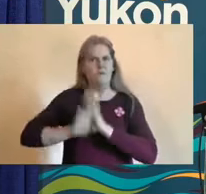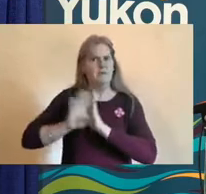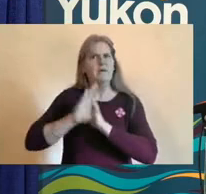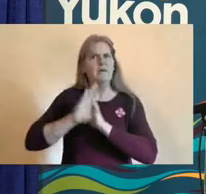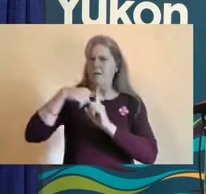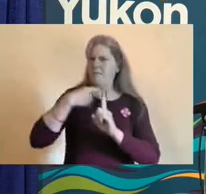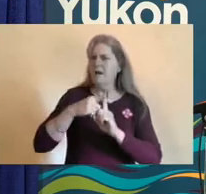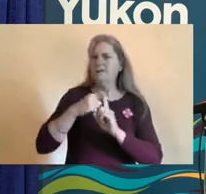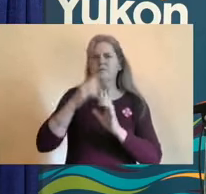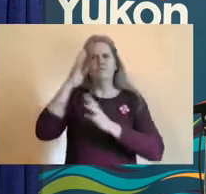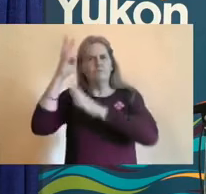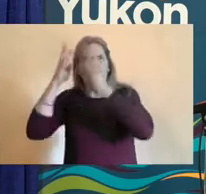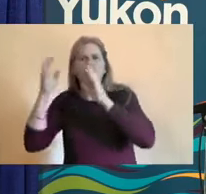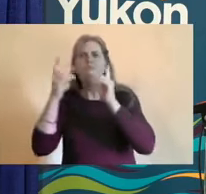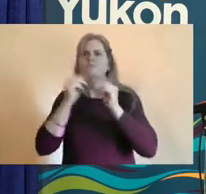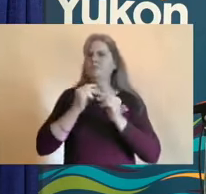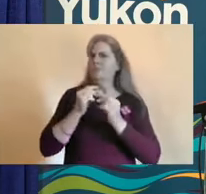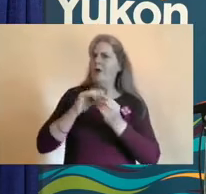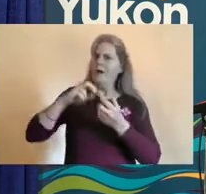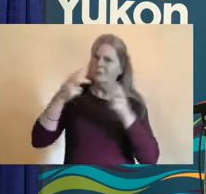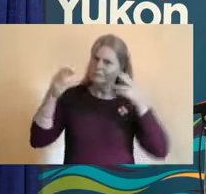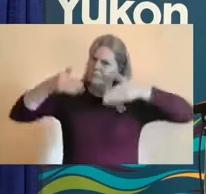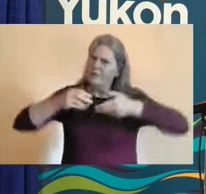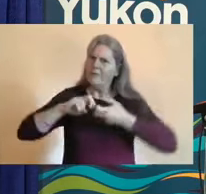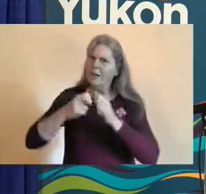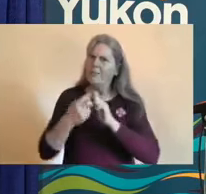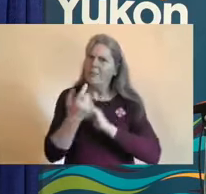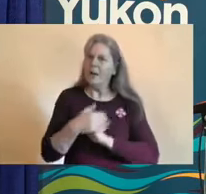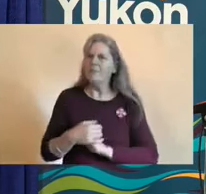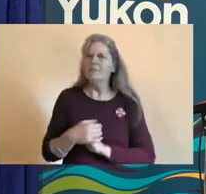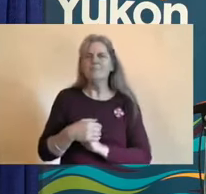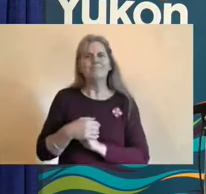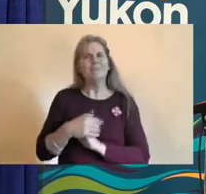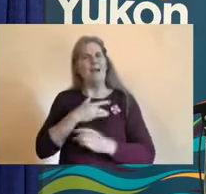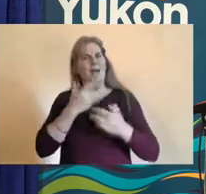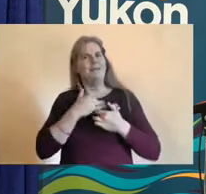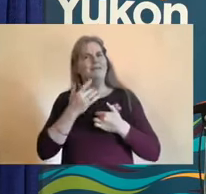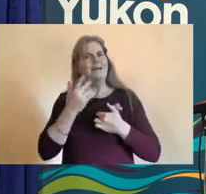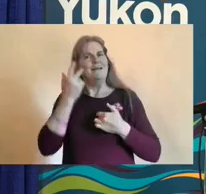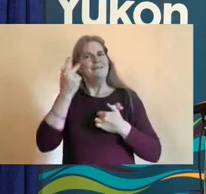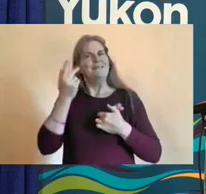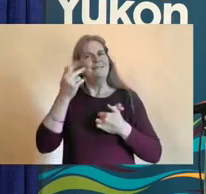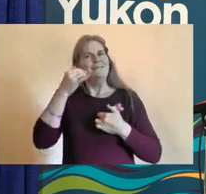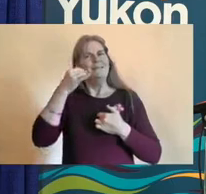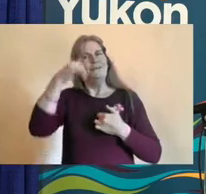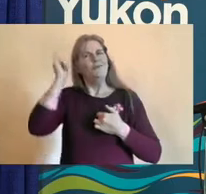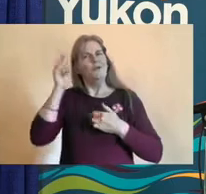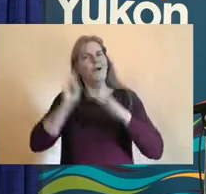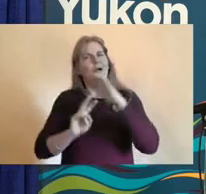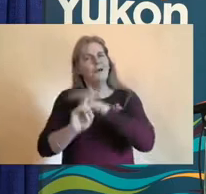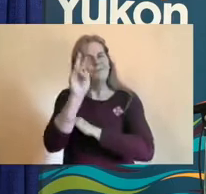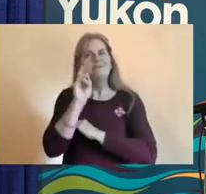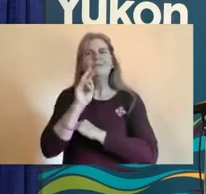innovations. I am very excited about a future where Yukon is resilient, with a thriving, green economy, powered